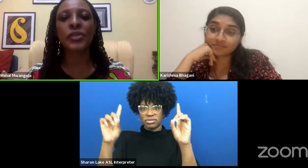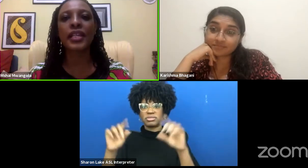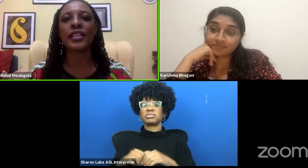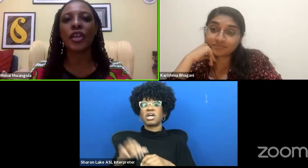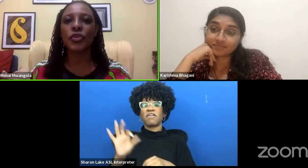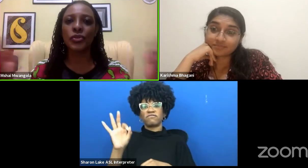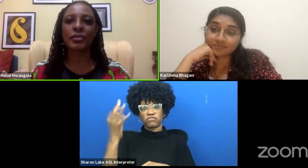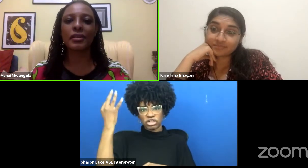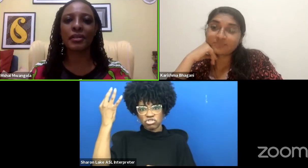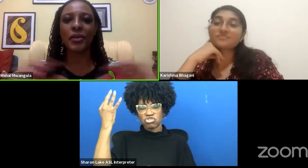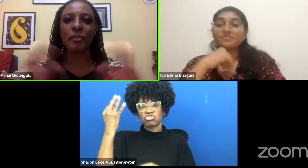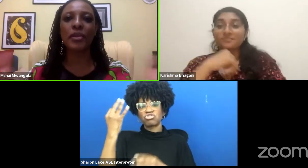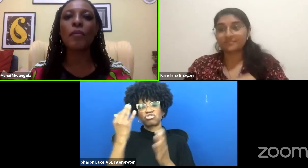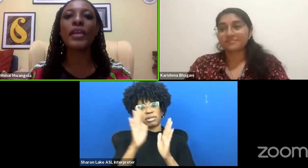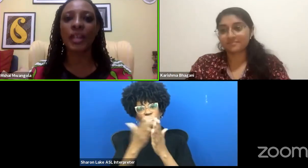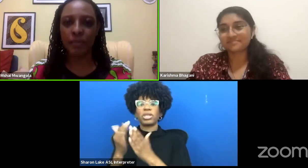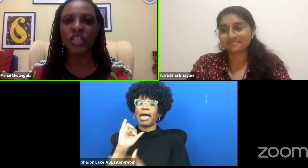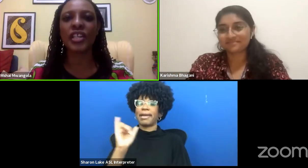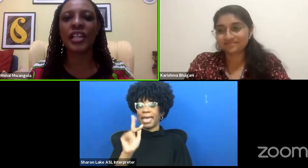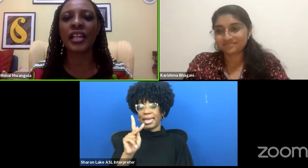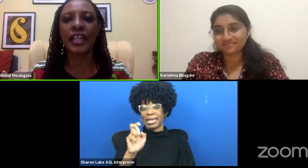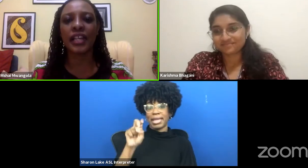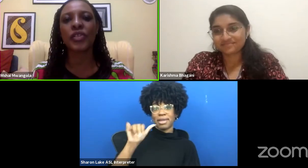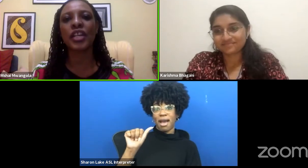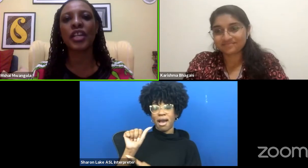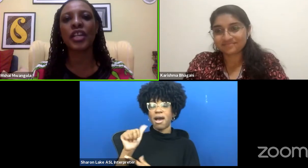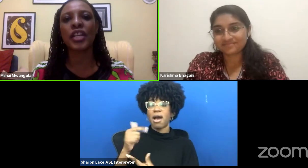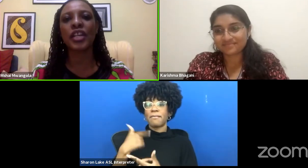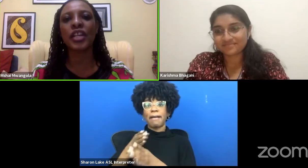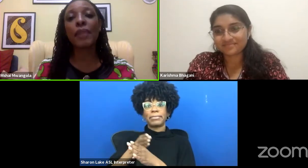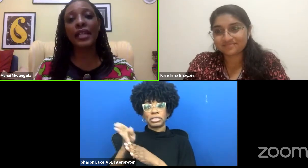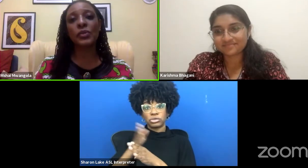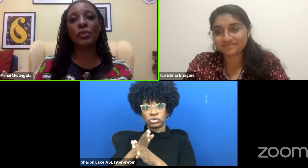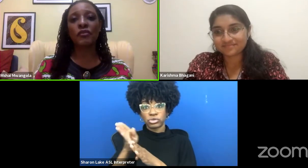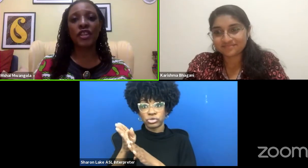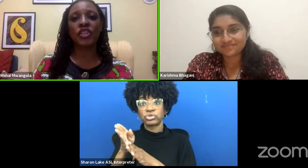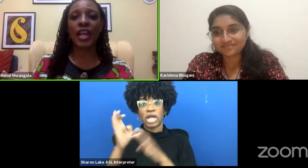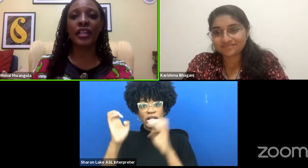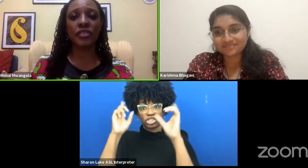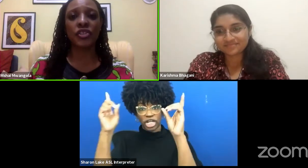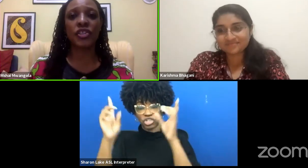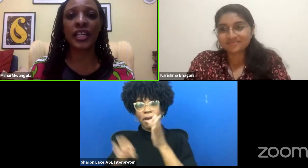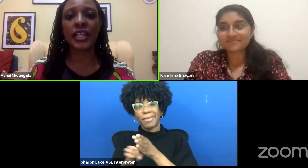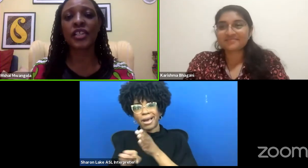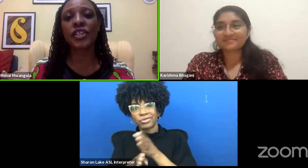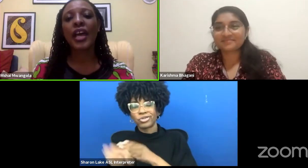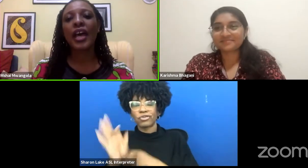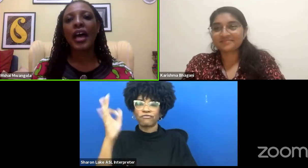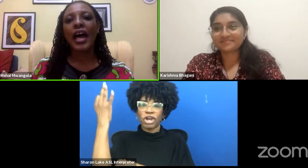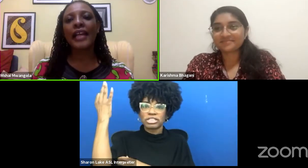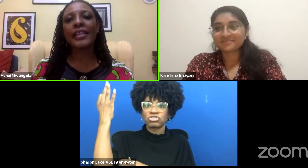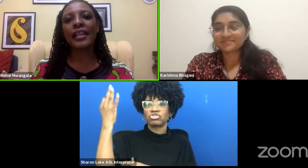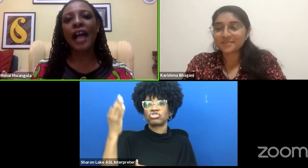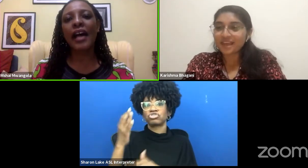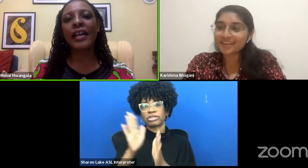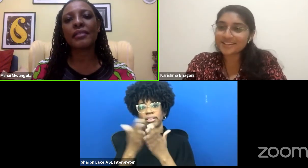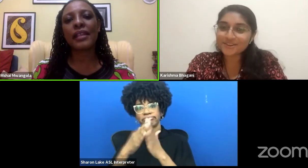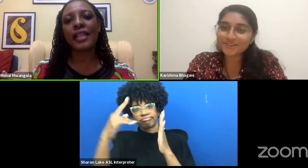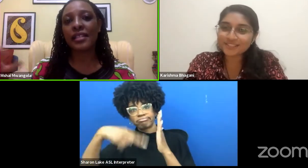So in Kenya, you do, your major, I majored in education and my minors were French and literature in English and then I--